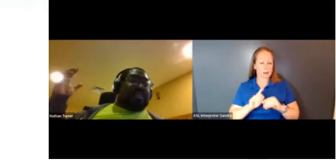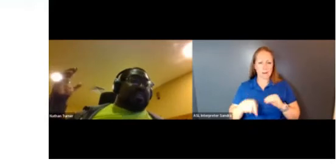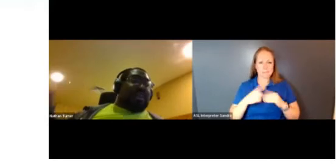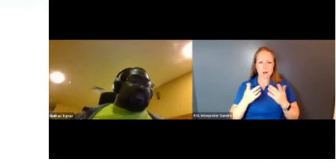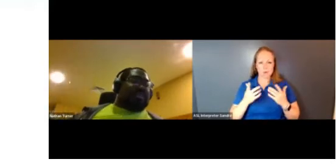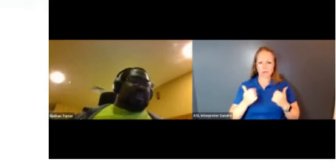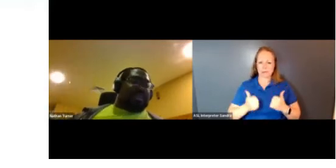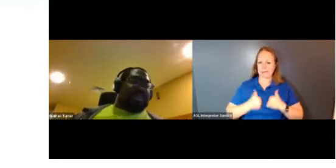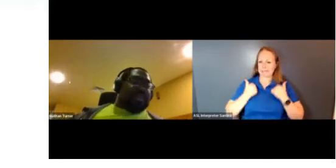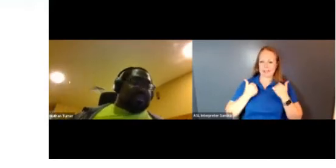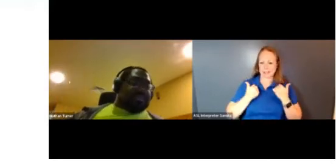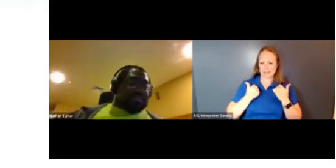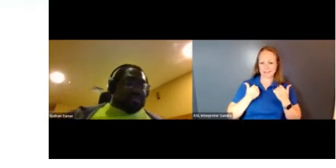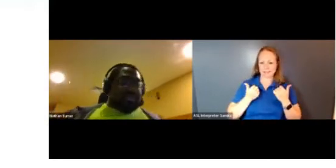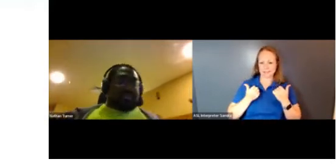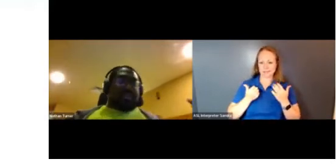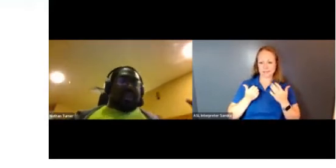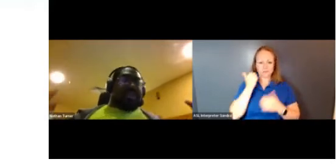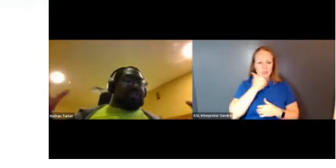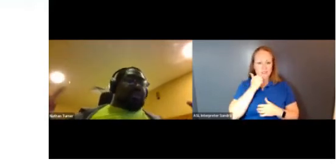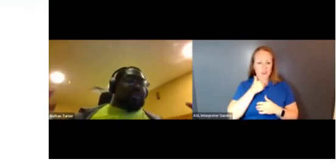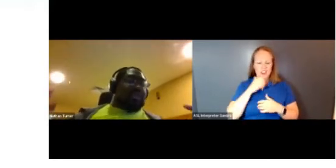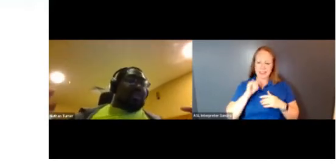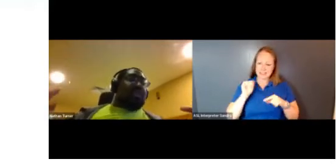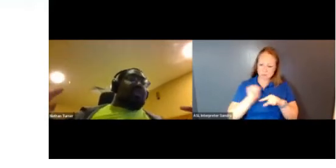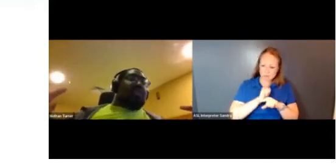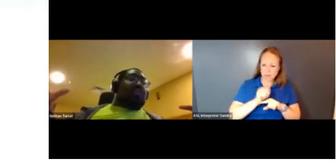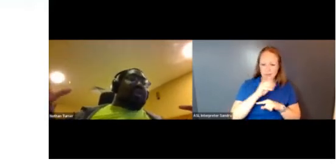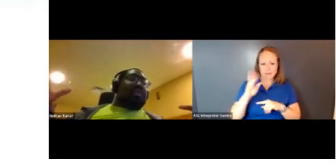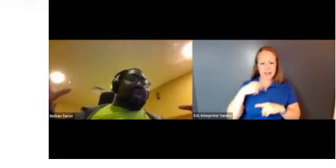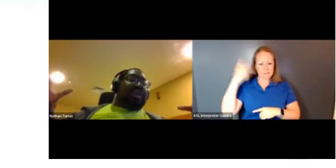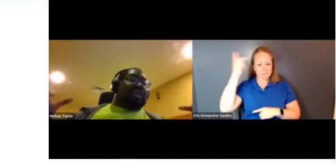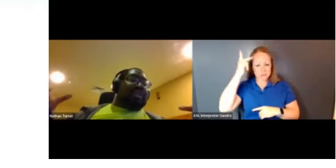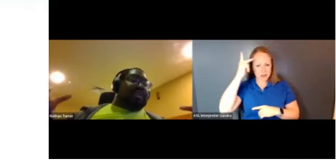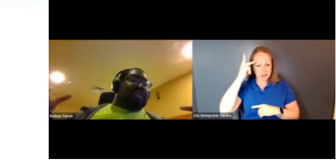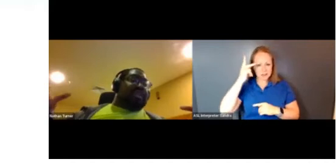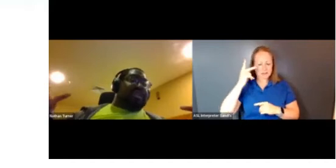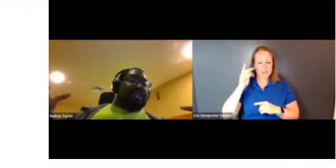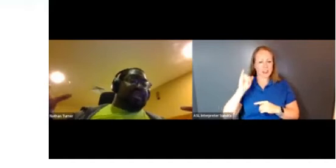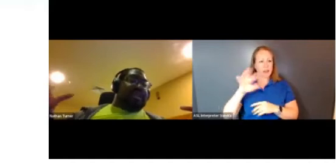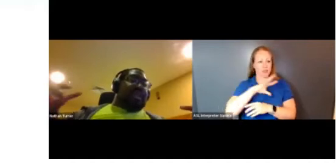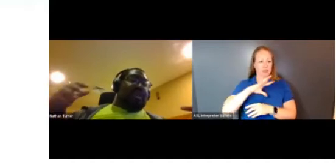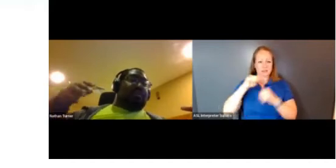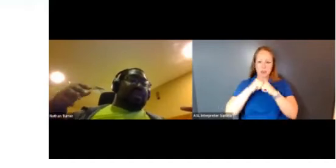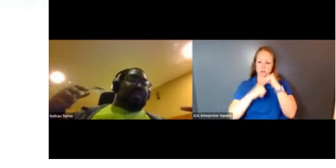a philosophy and a structure with in the home and community